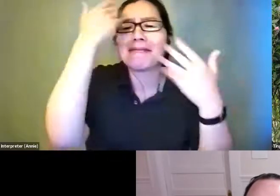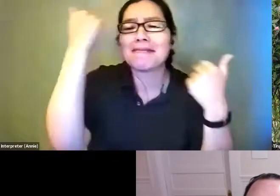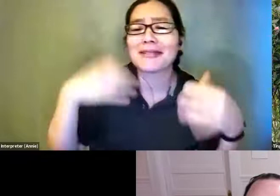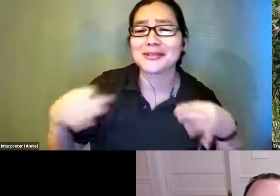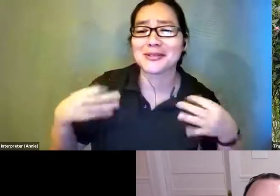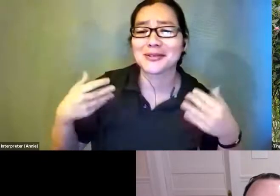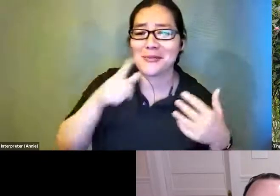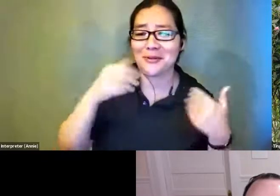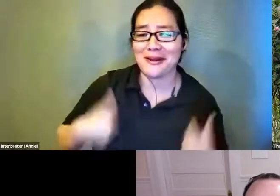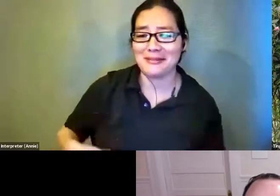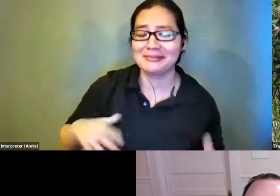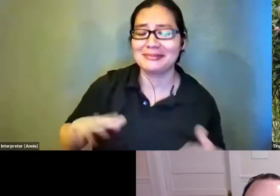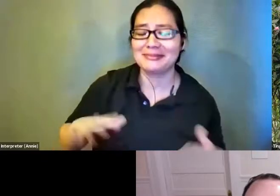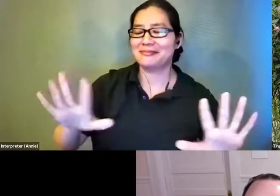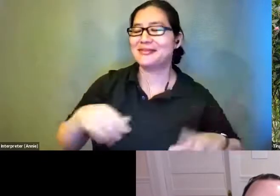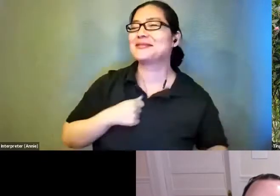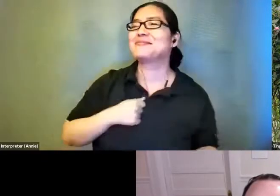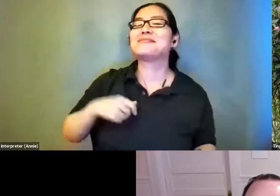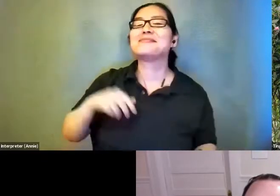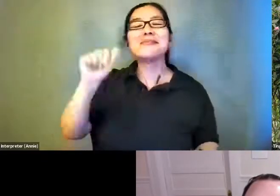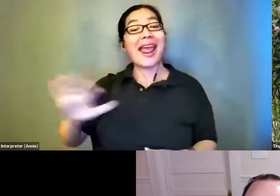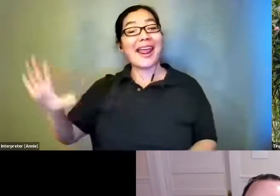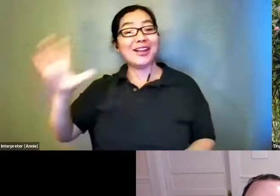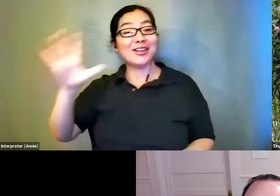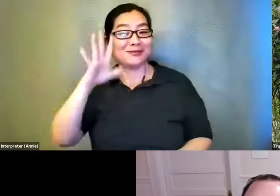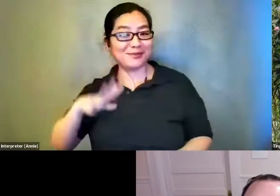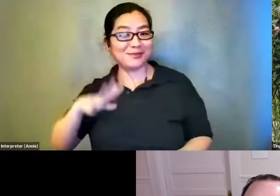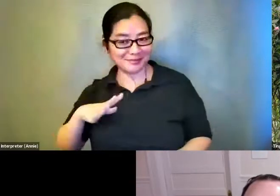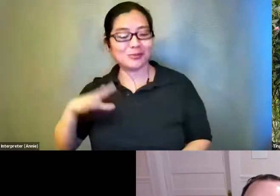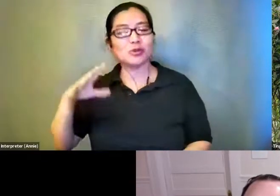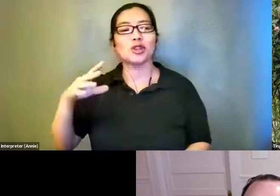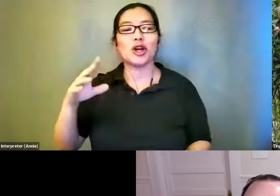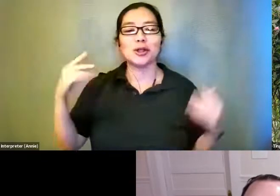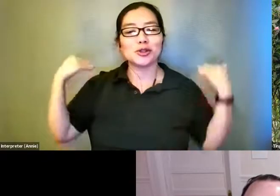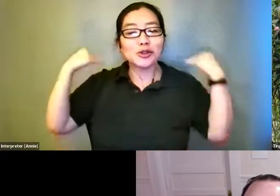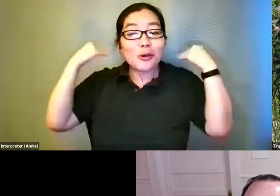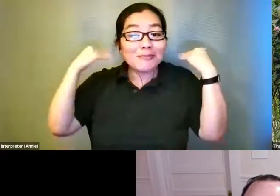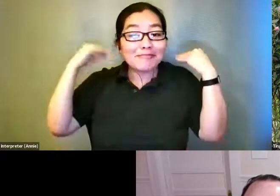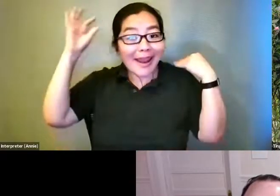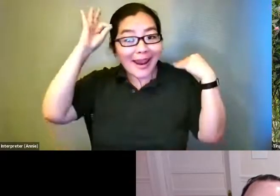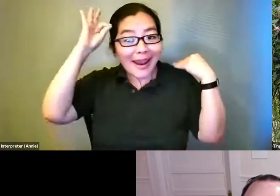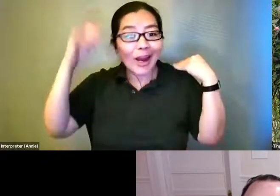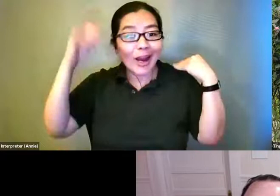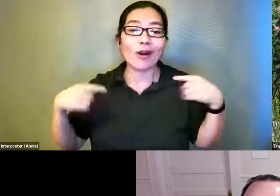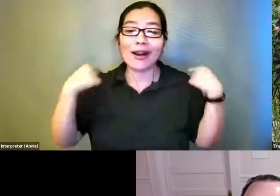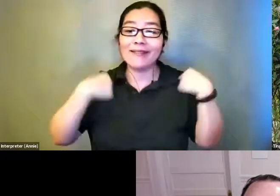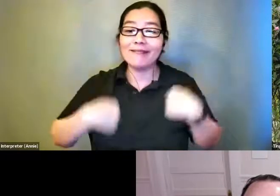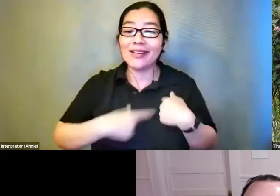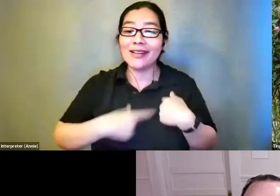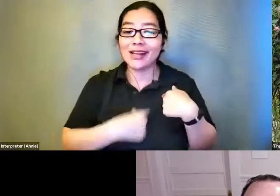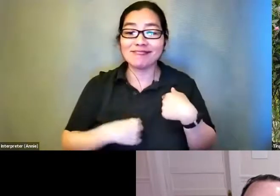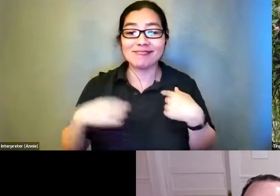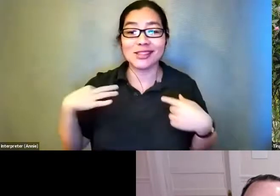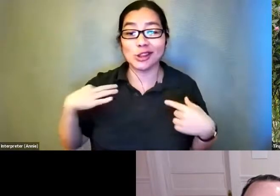an Asian female. I have short hair . I'm wearing a V neck T-shirt and